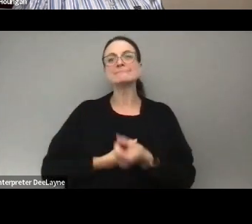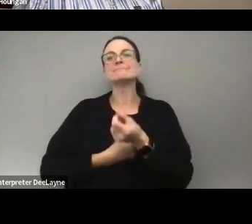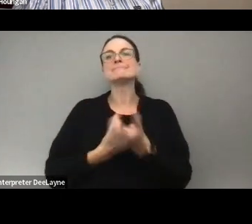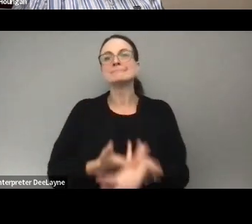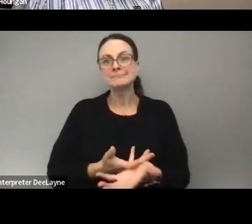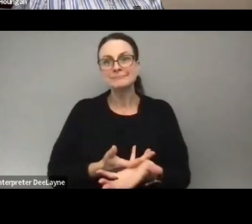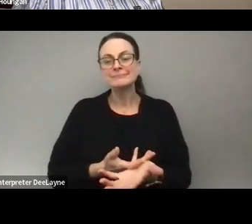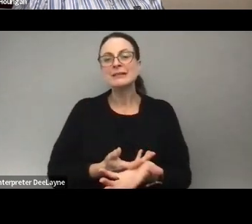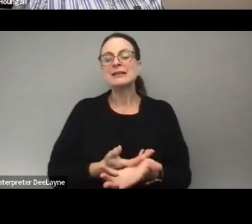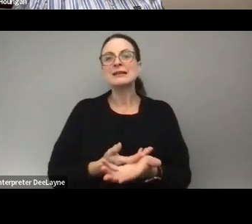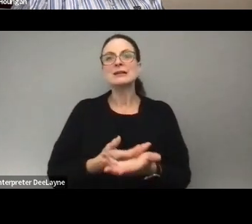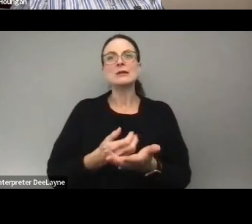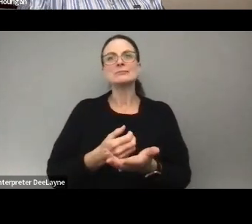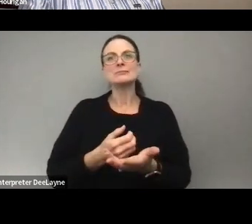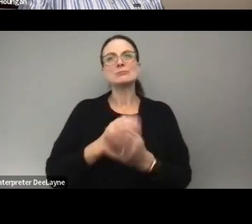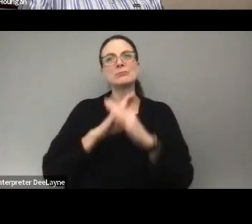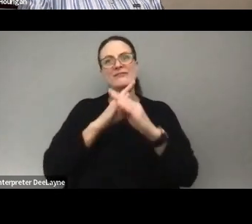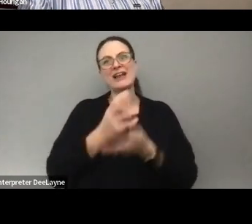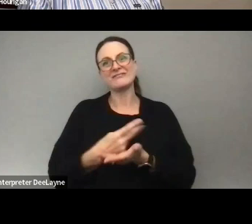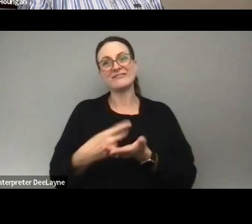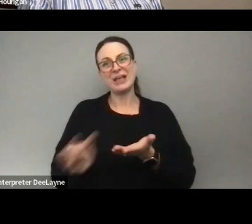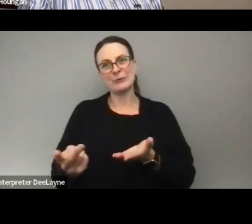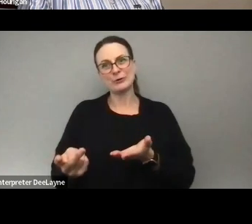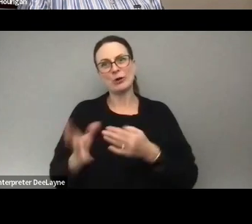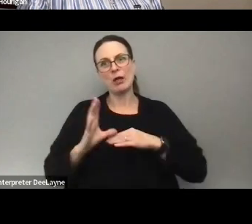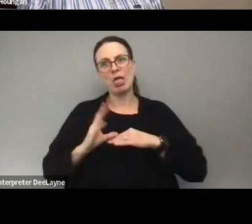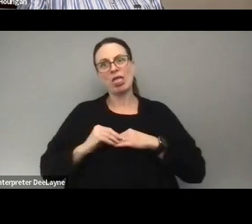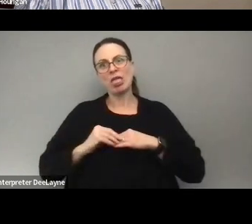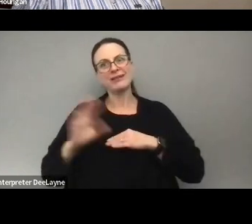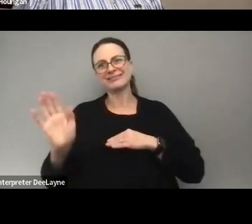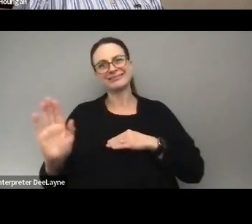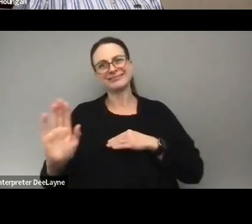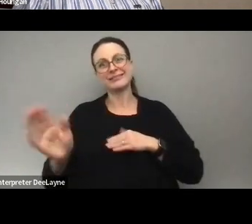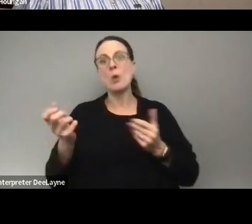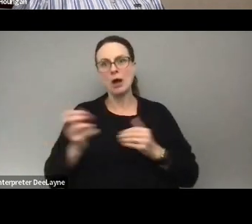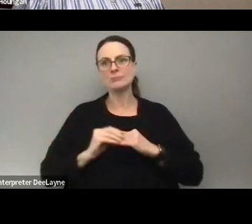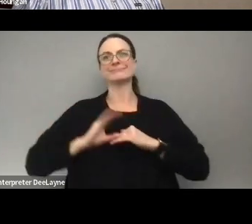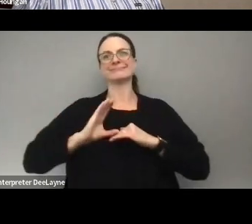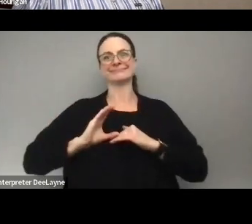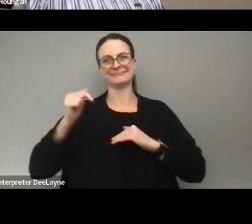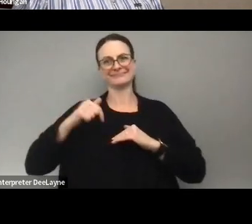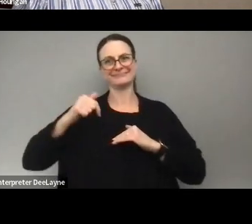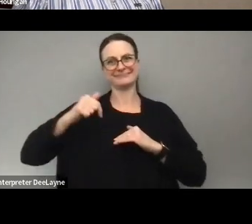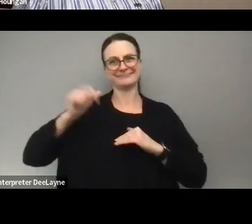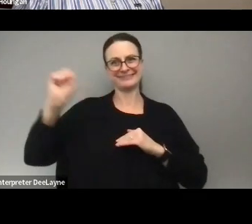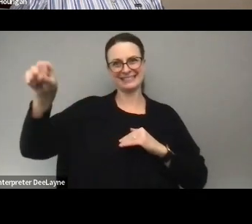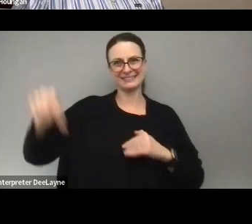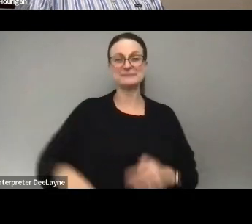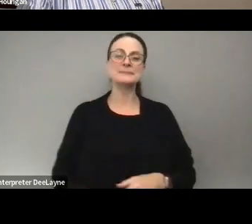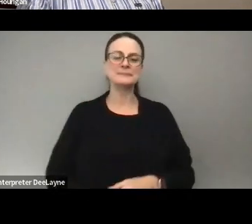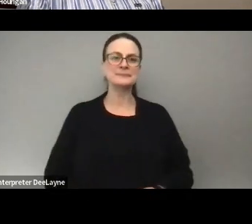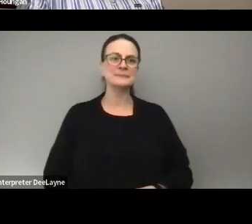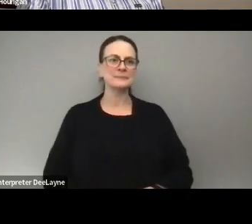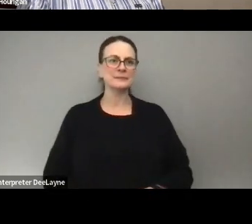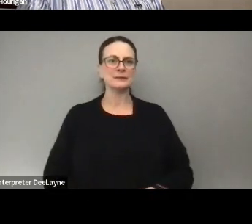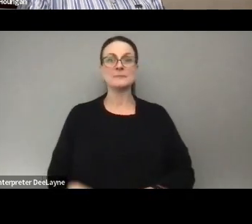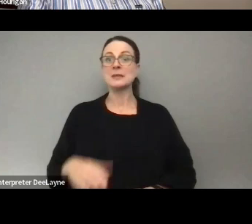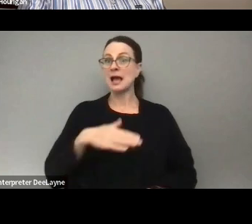that are fail safe sometimes in order to boost their confidence. Another guideline of action